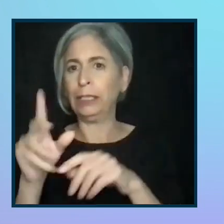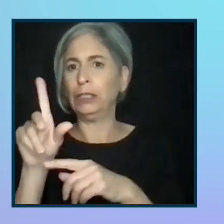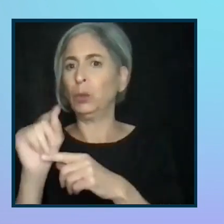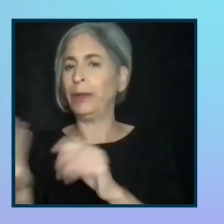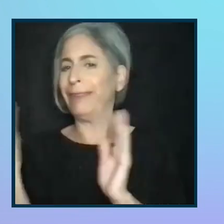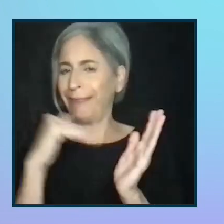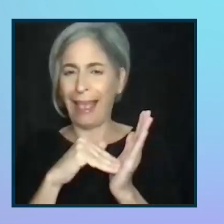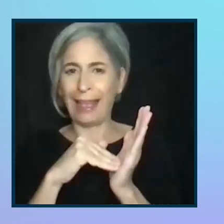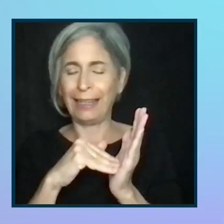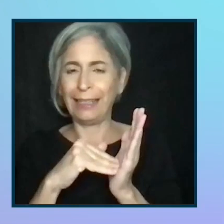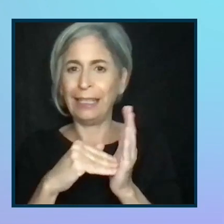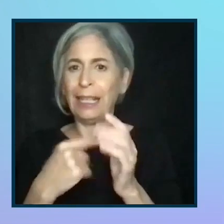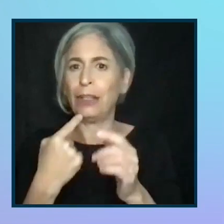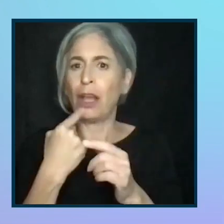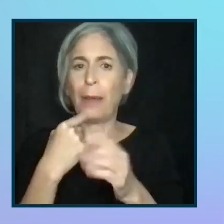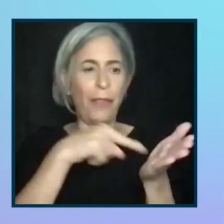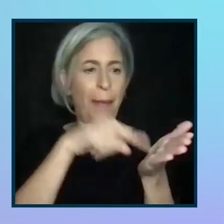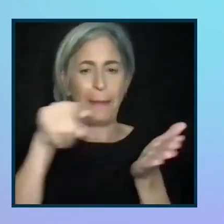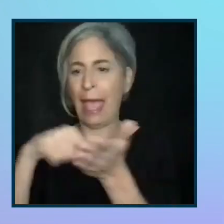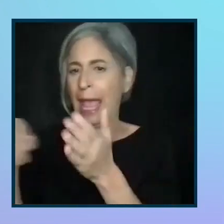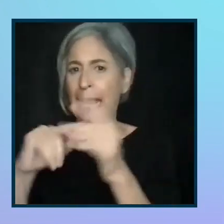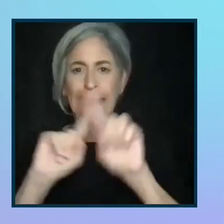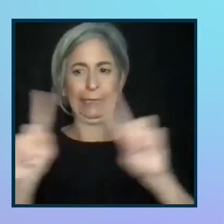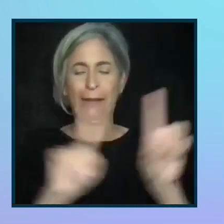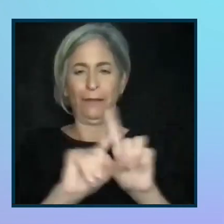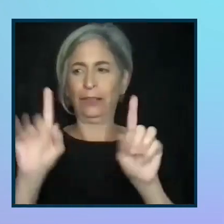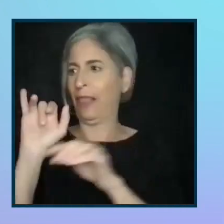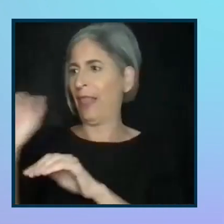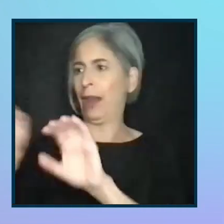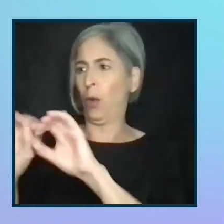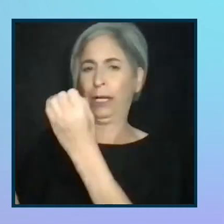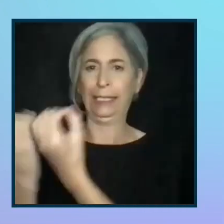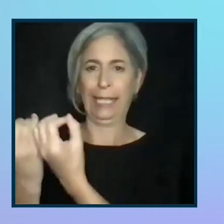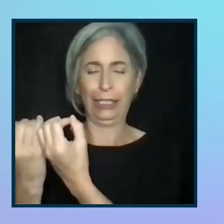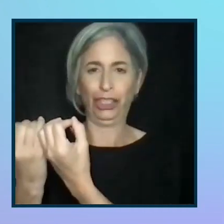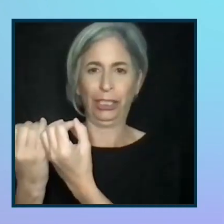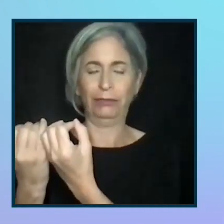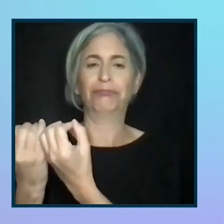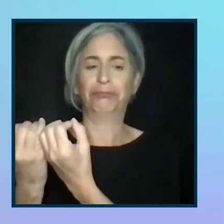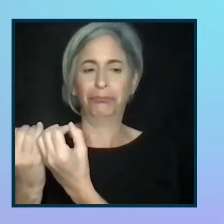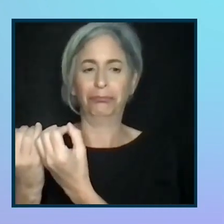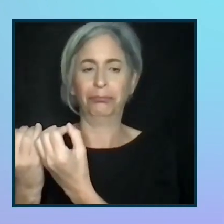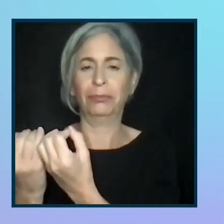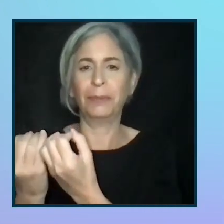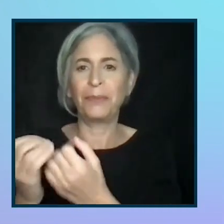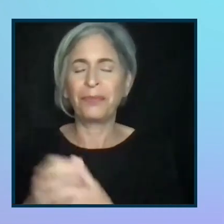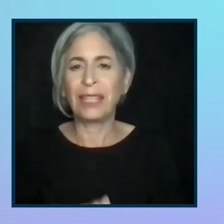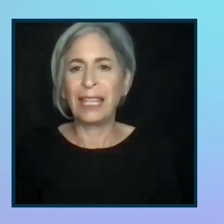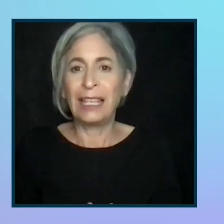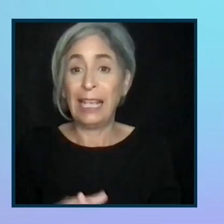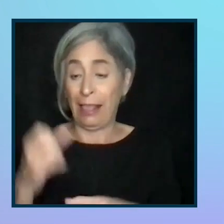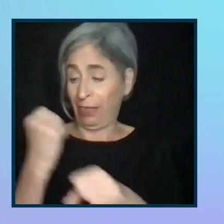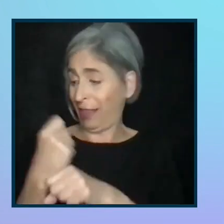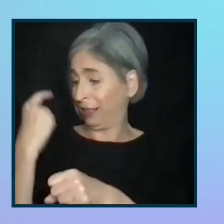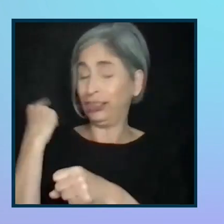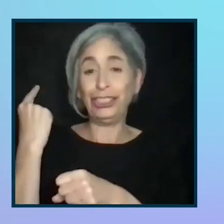the pay difference at that organization. So last year I woke up